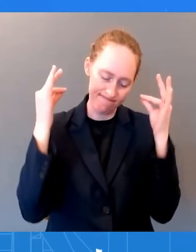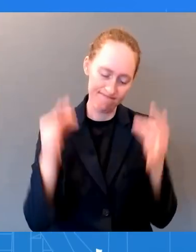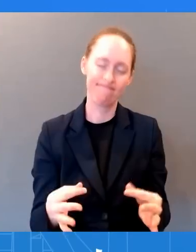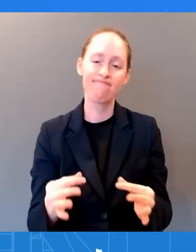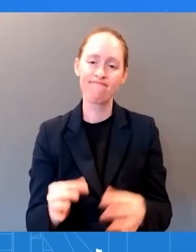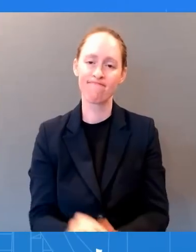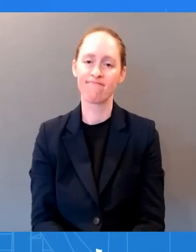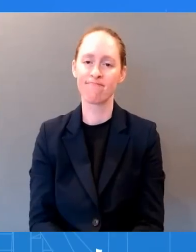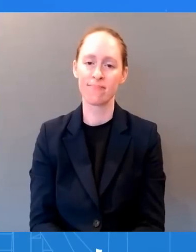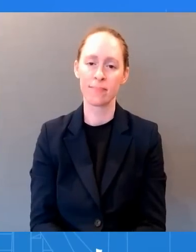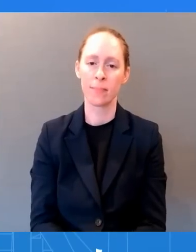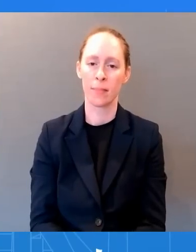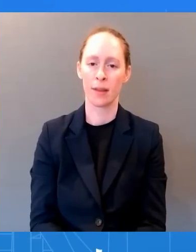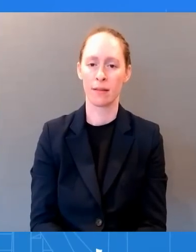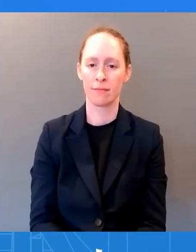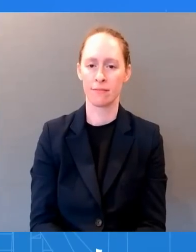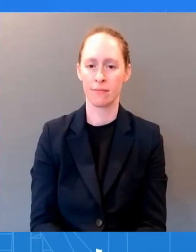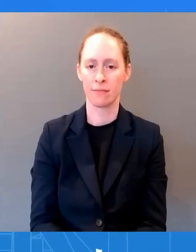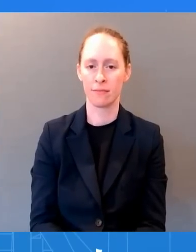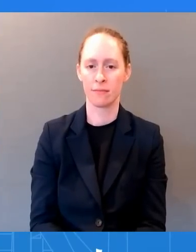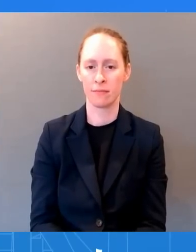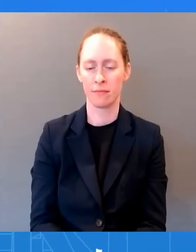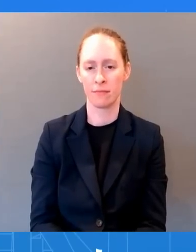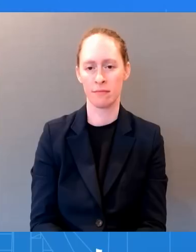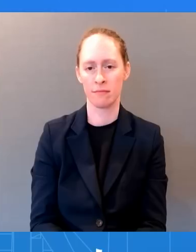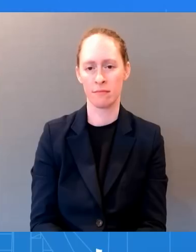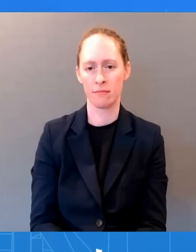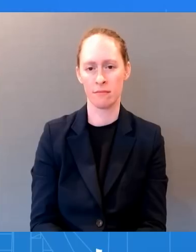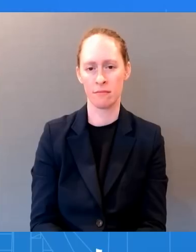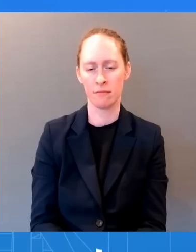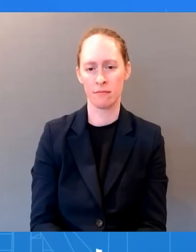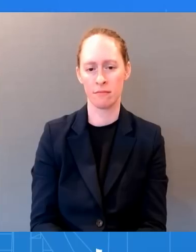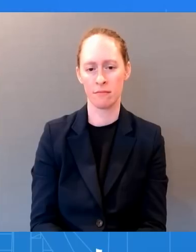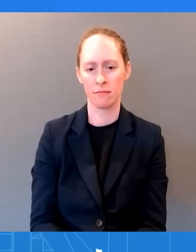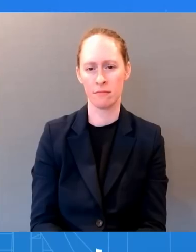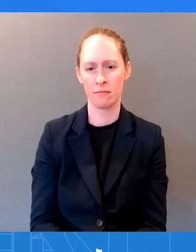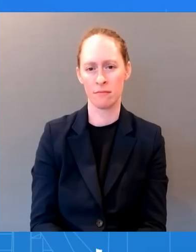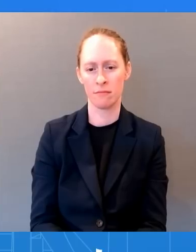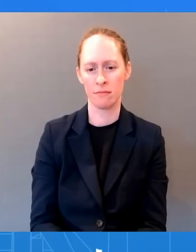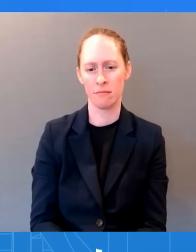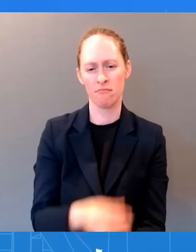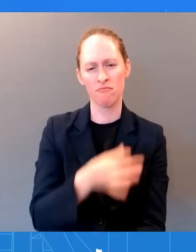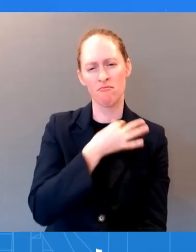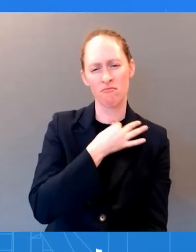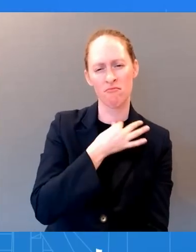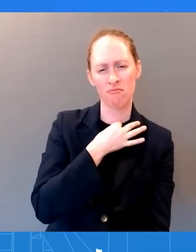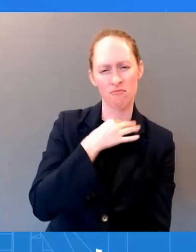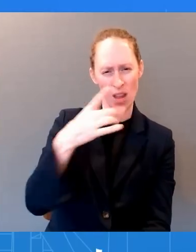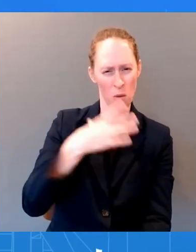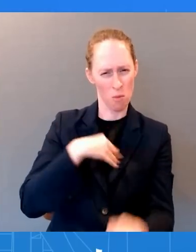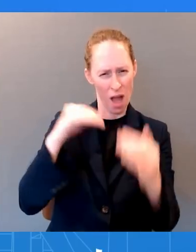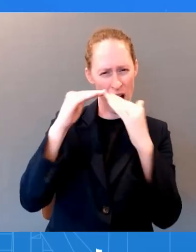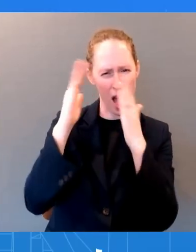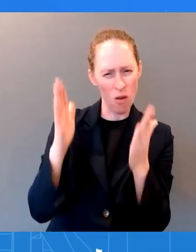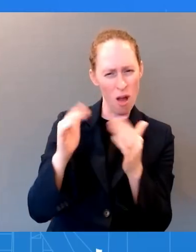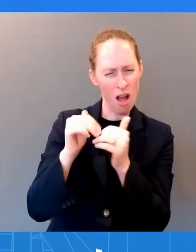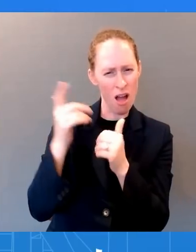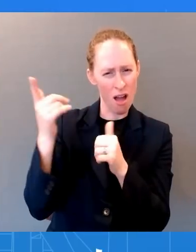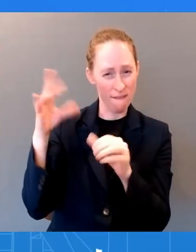to which there was White House involvement in the Trump documents story earlier this year. Last week, we learned that the Archivist -- the Acting Archivist of the United States